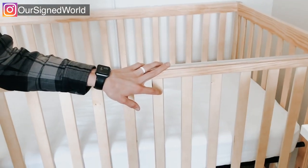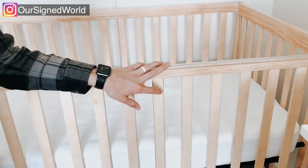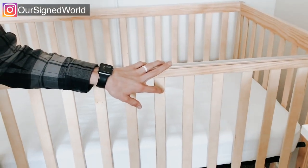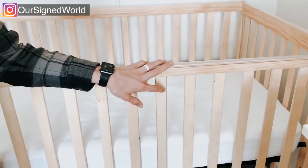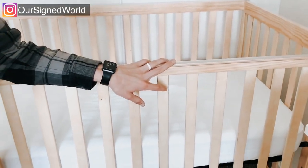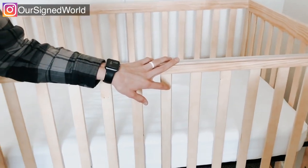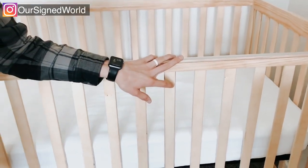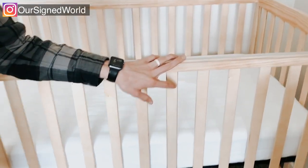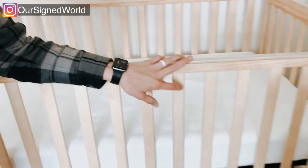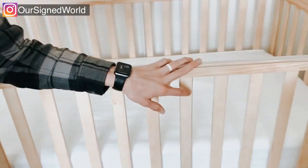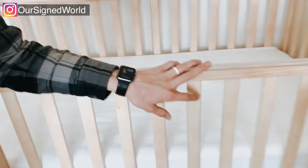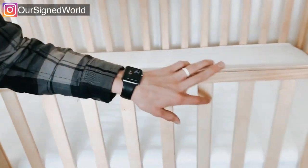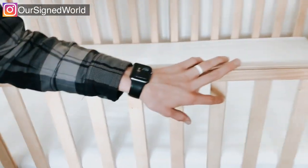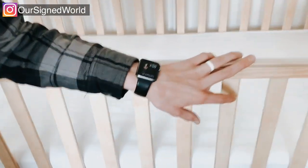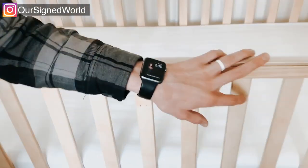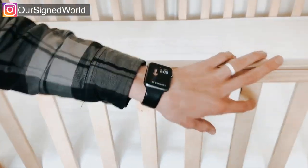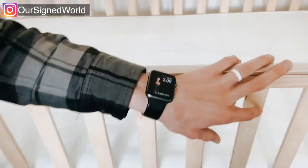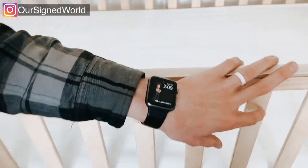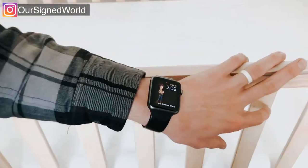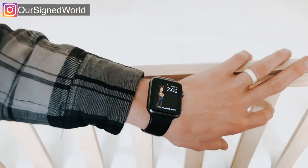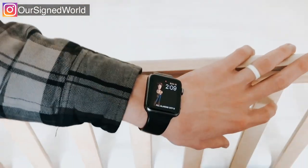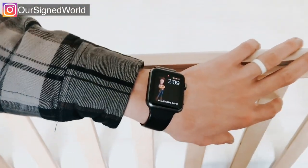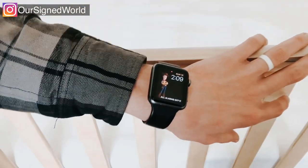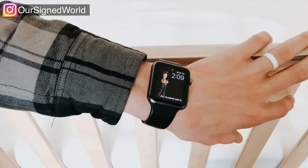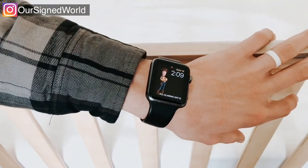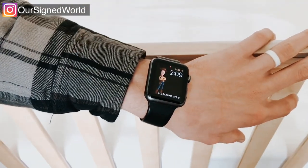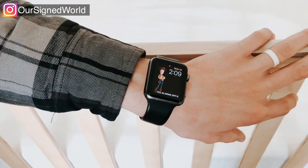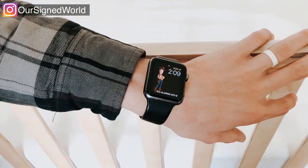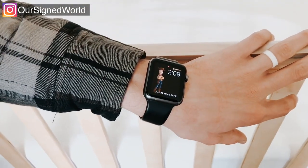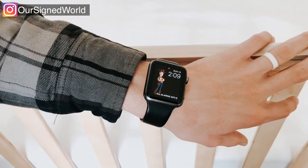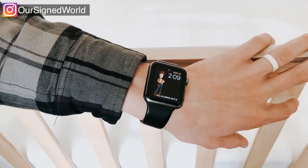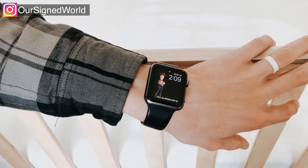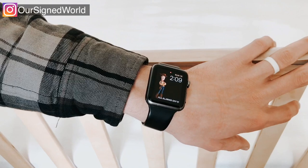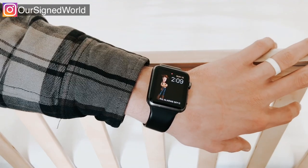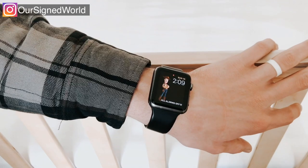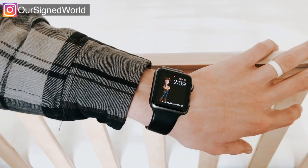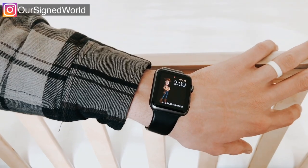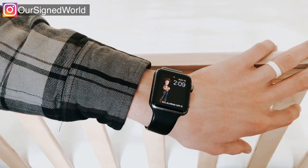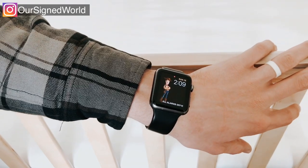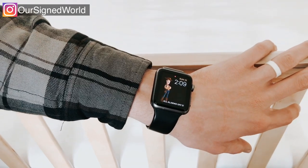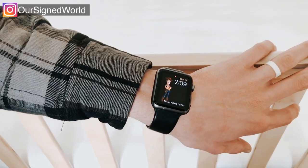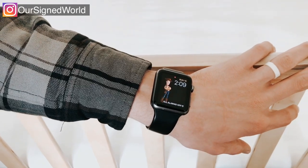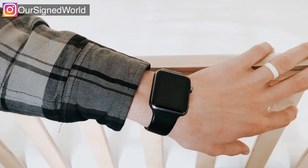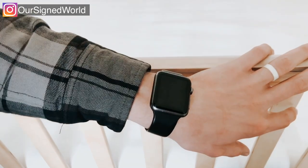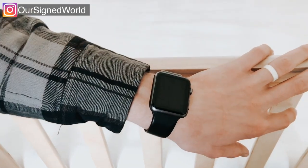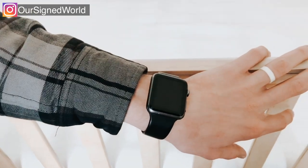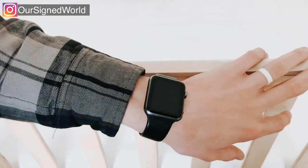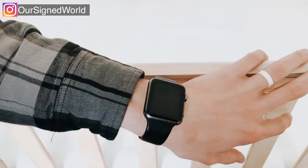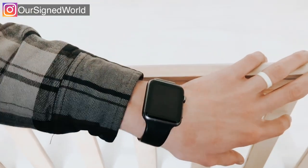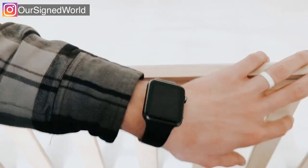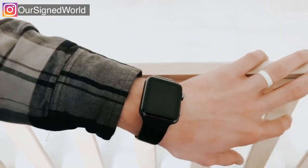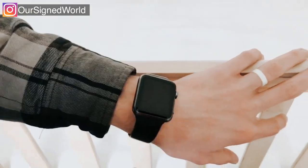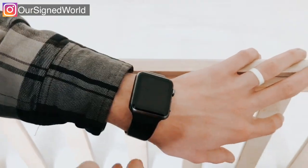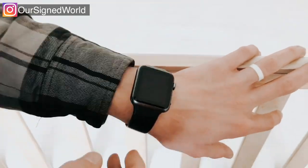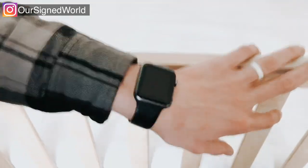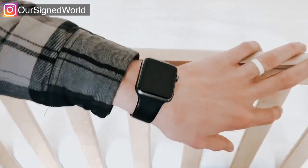(baby crying sound)